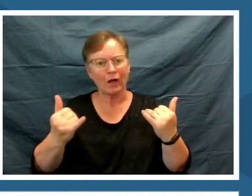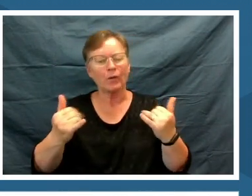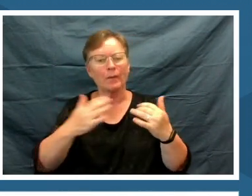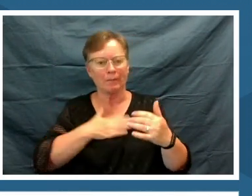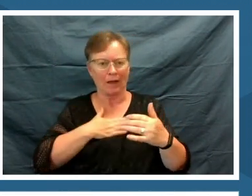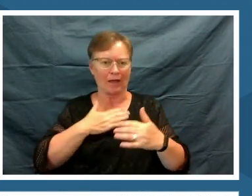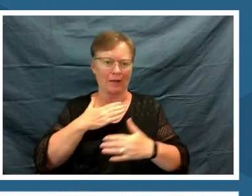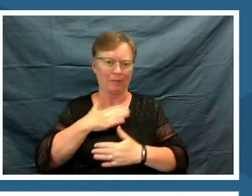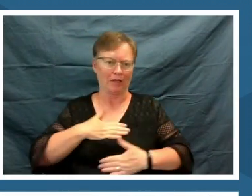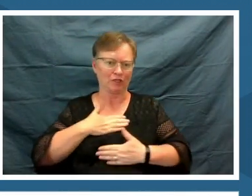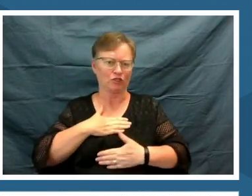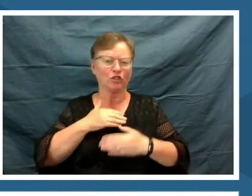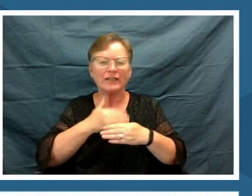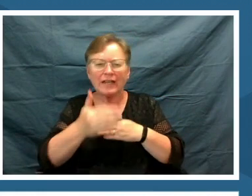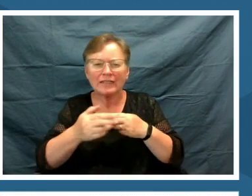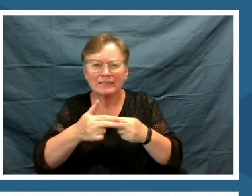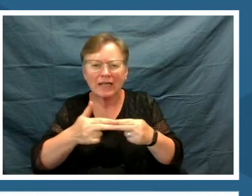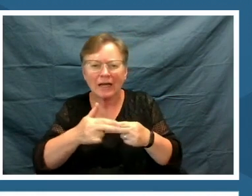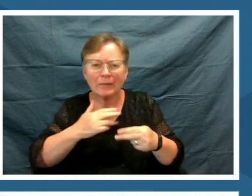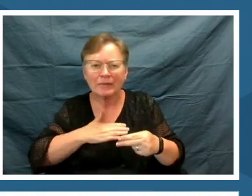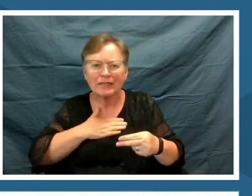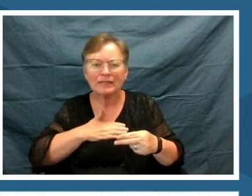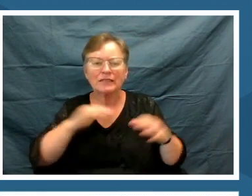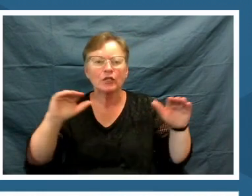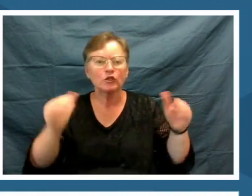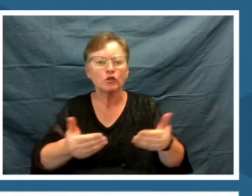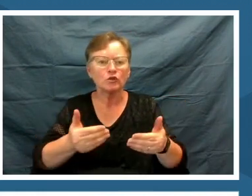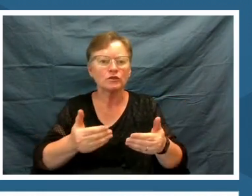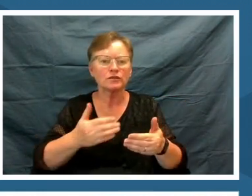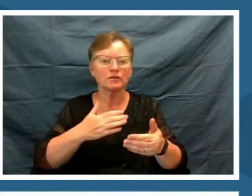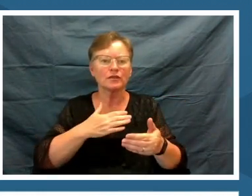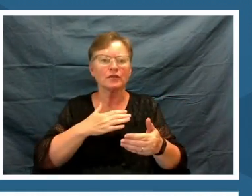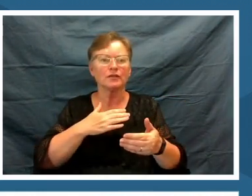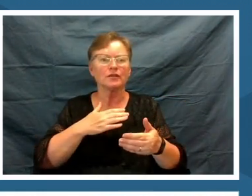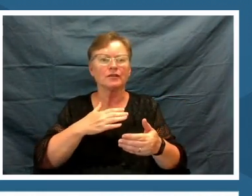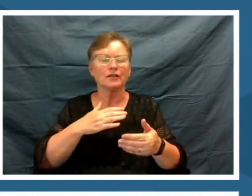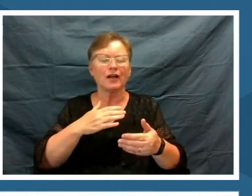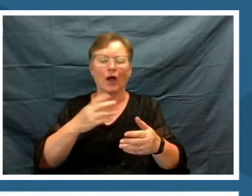introduce my colleague